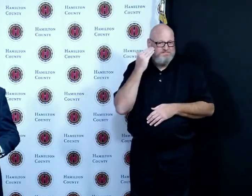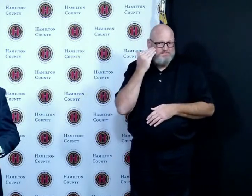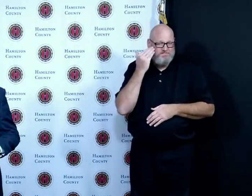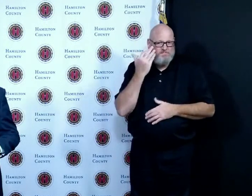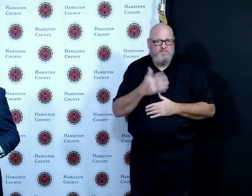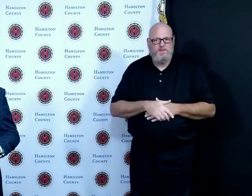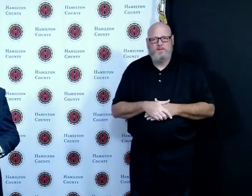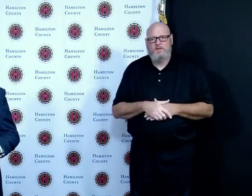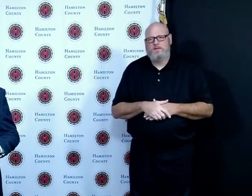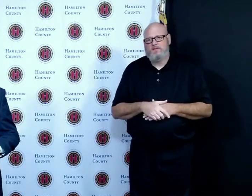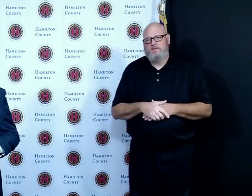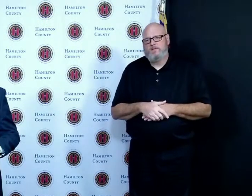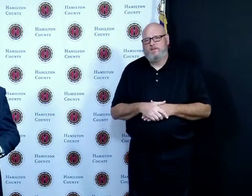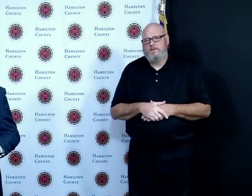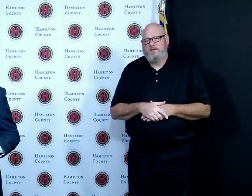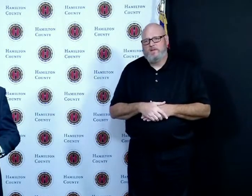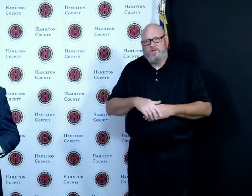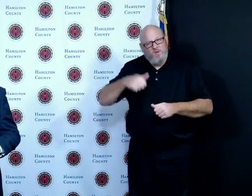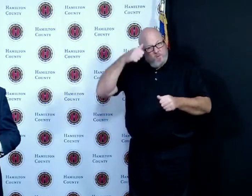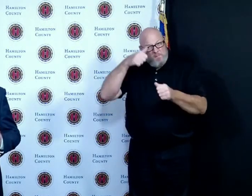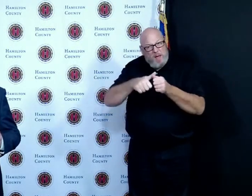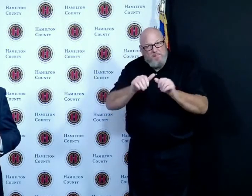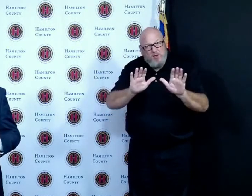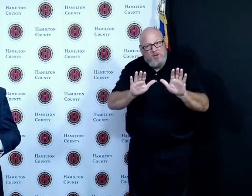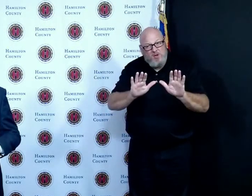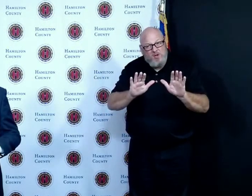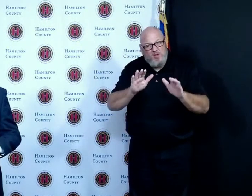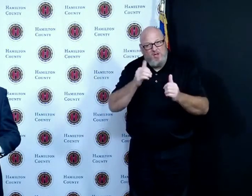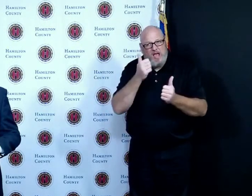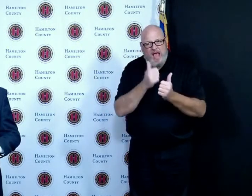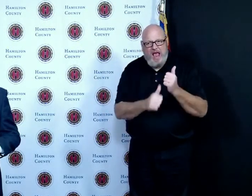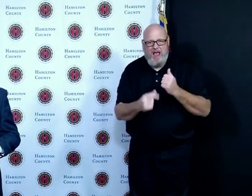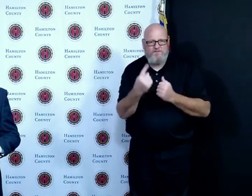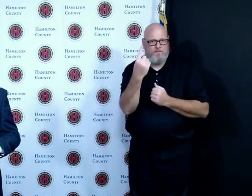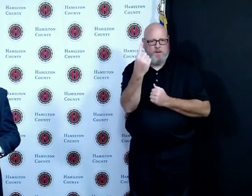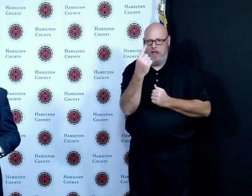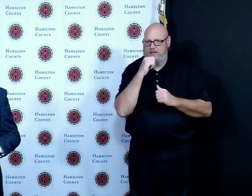in Ohio although when we see them in Northern Kentucky the likelihood that we find it here at